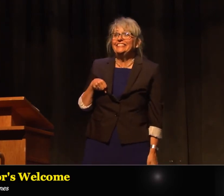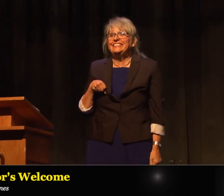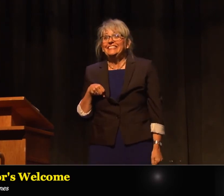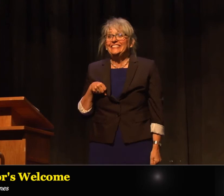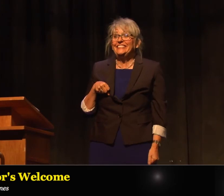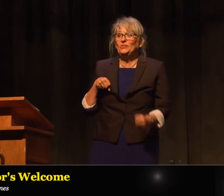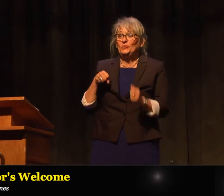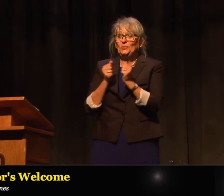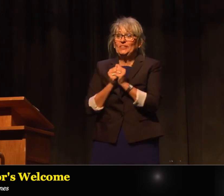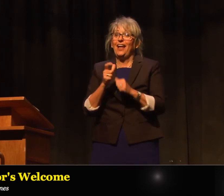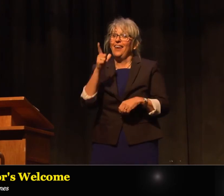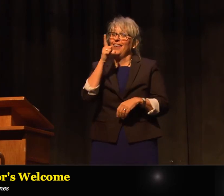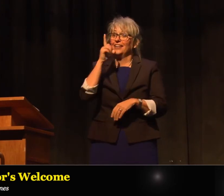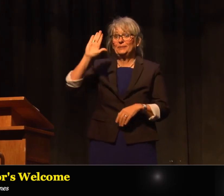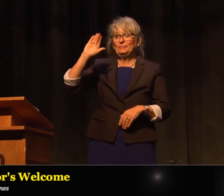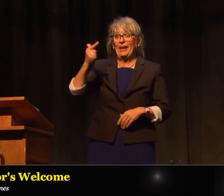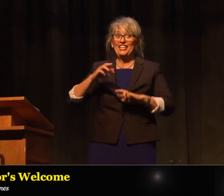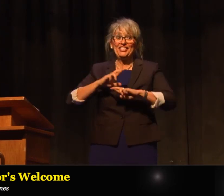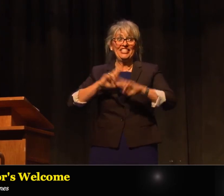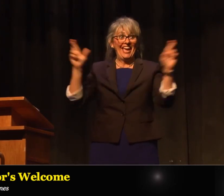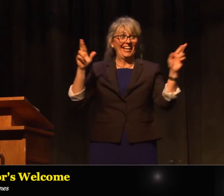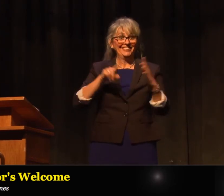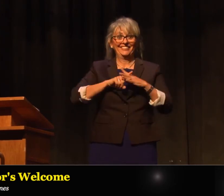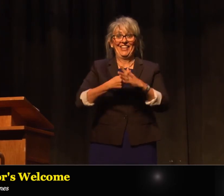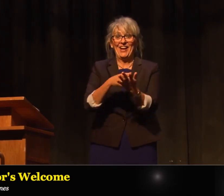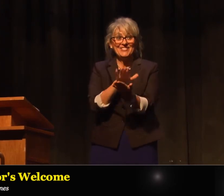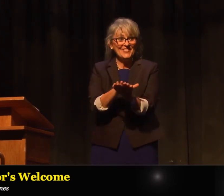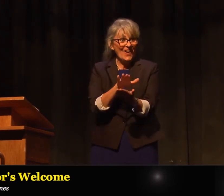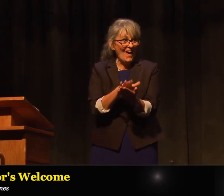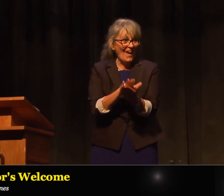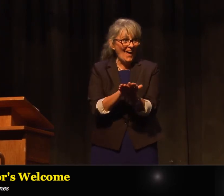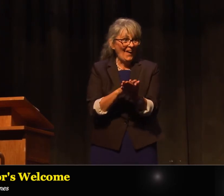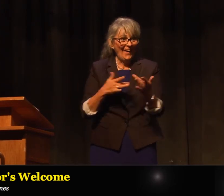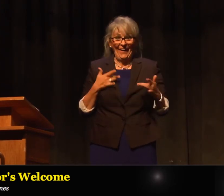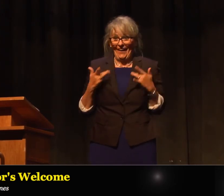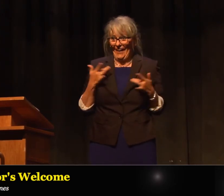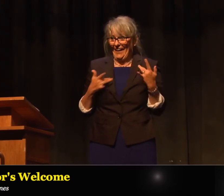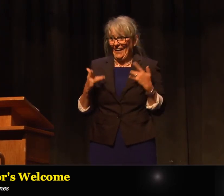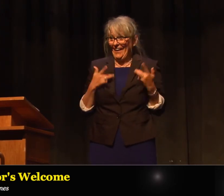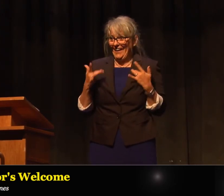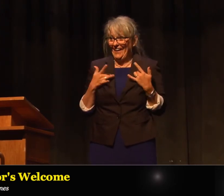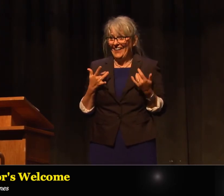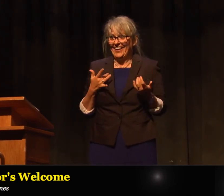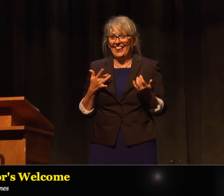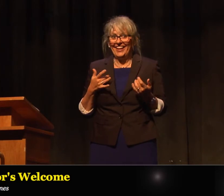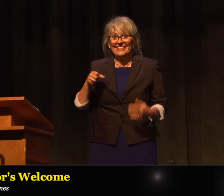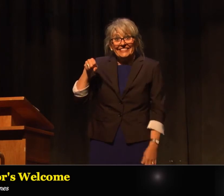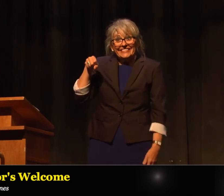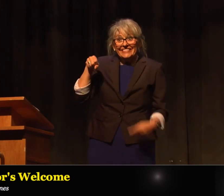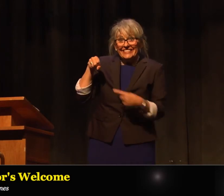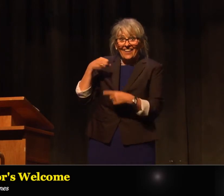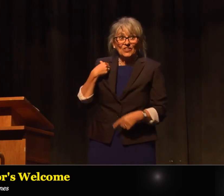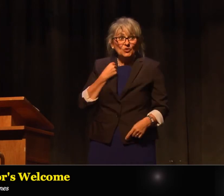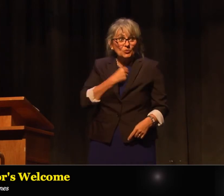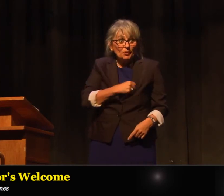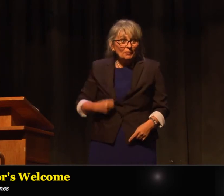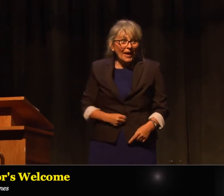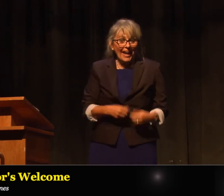showing up at school with your lunch bag, ready to begin school, very exciting.